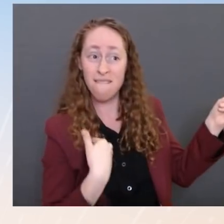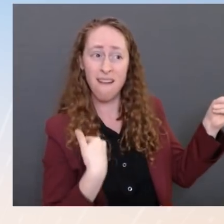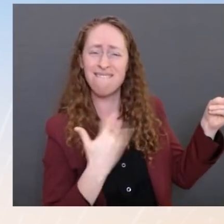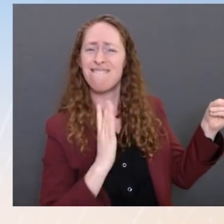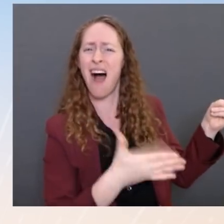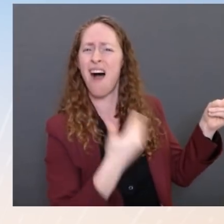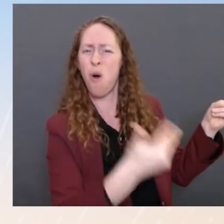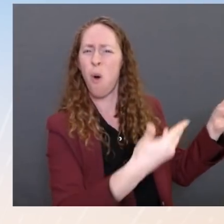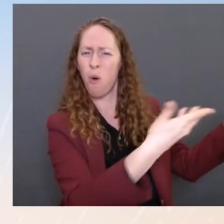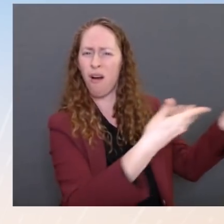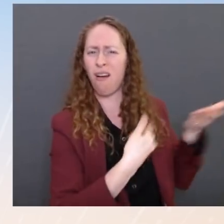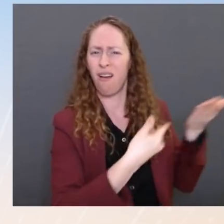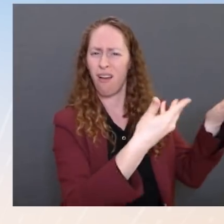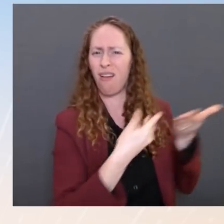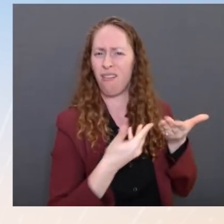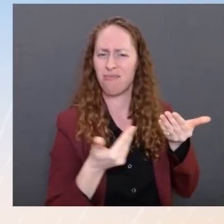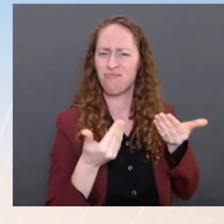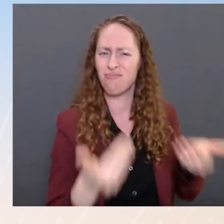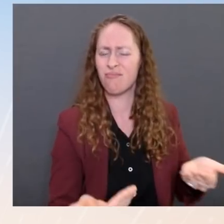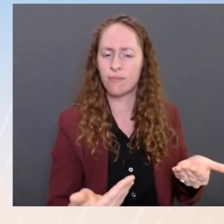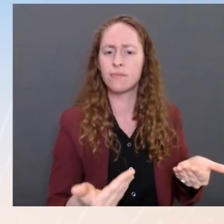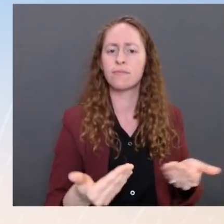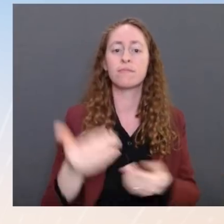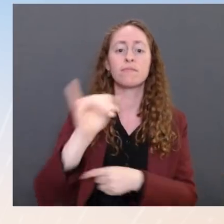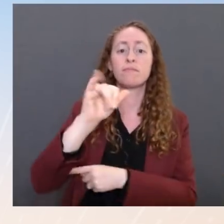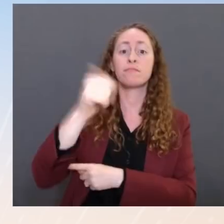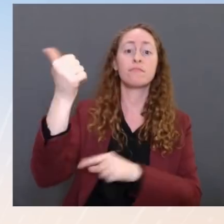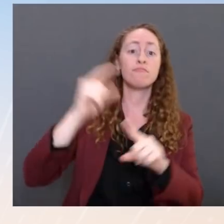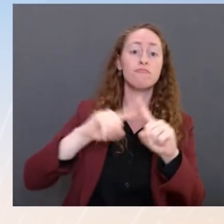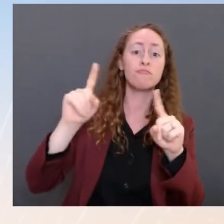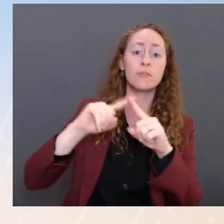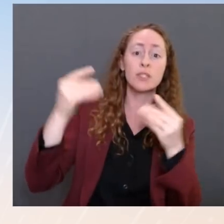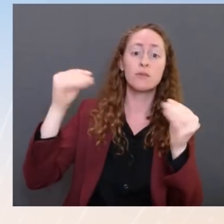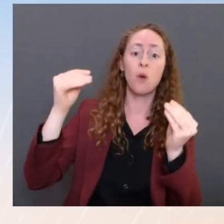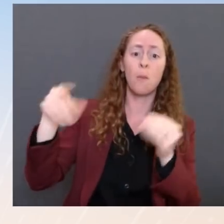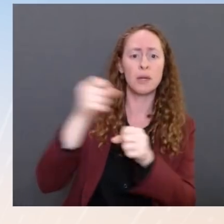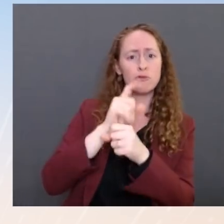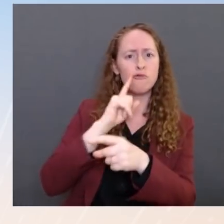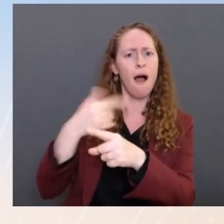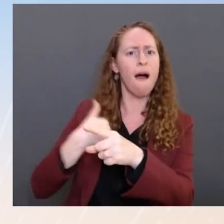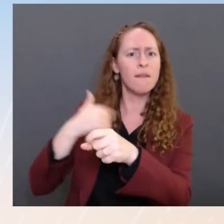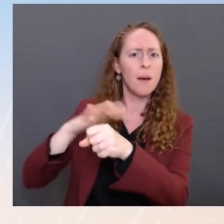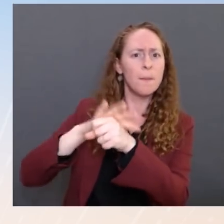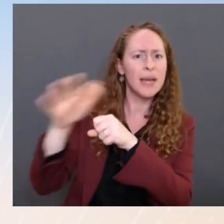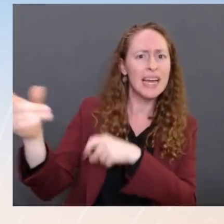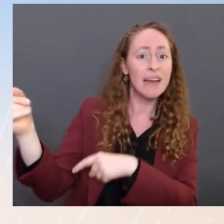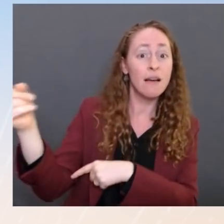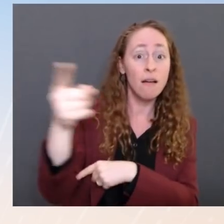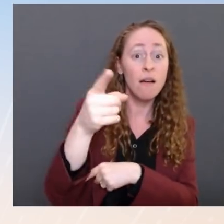It also includes ensuring that lower-income families can access different brands of baby formula